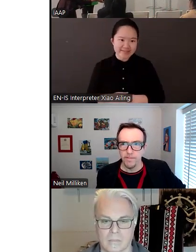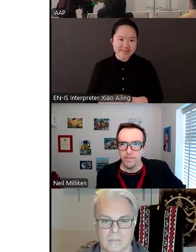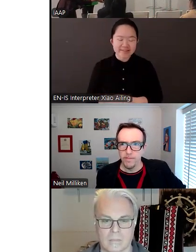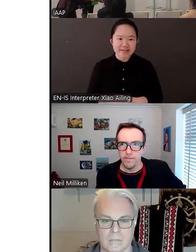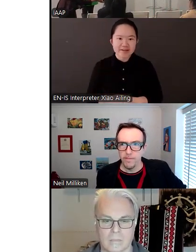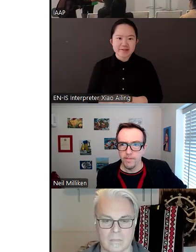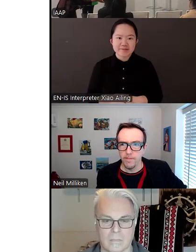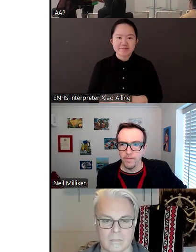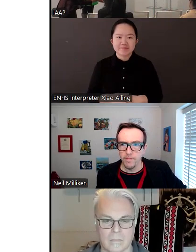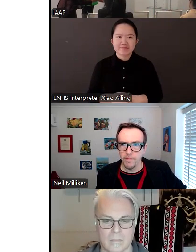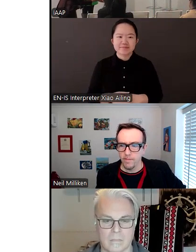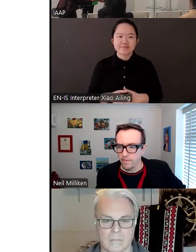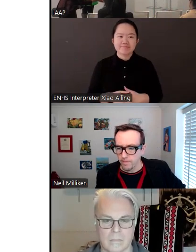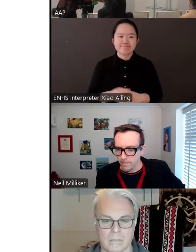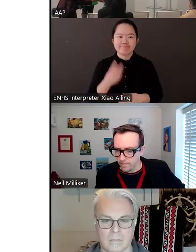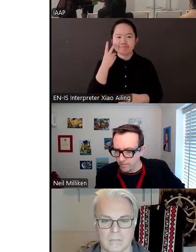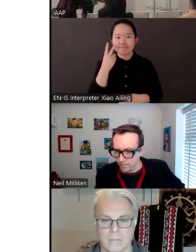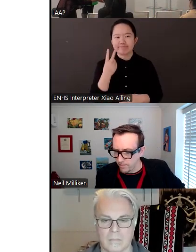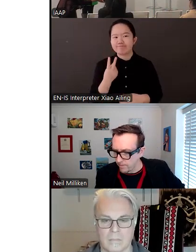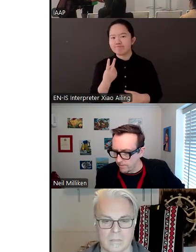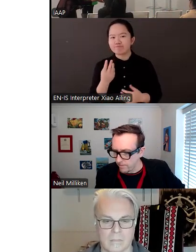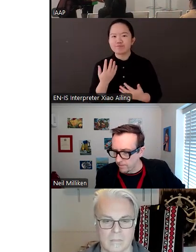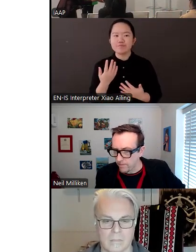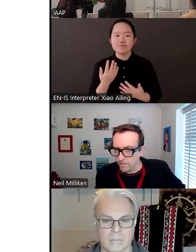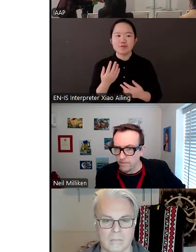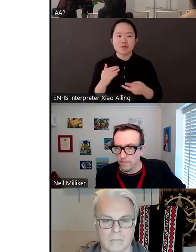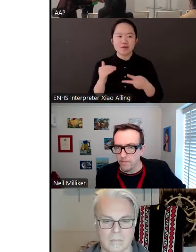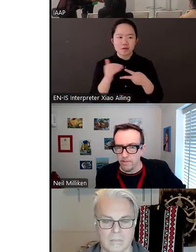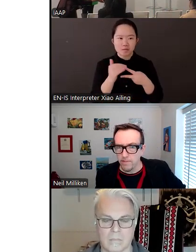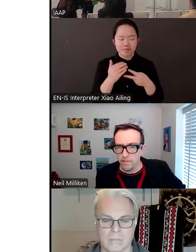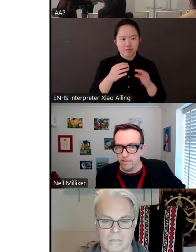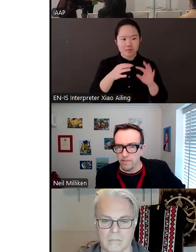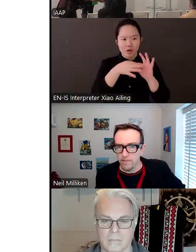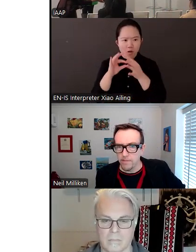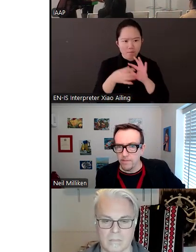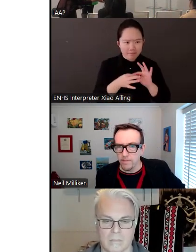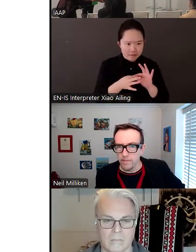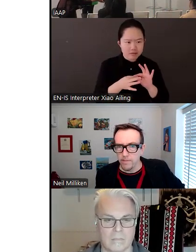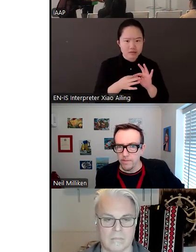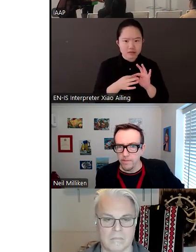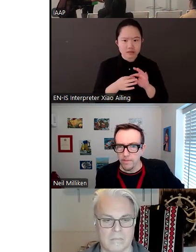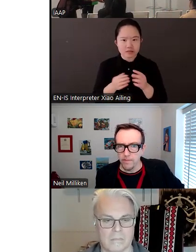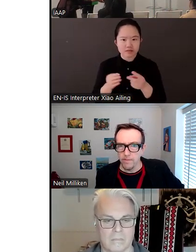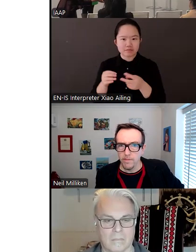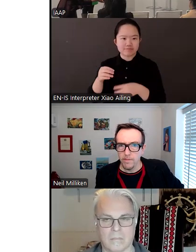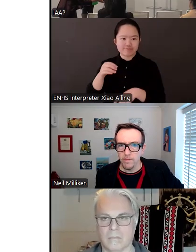There is no counterpart in the Olympics, and one is for cerebral palsy. People with cerebral palsy, Duplo, boccia.